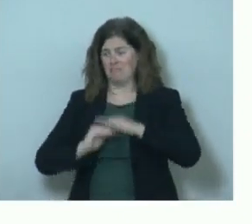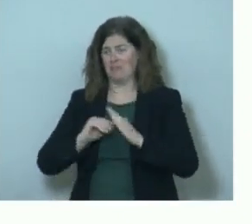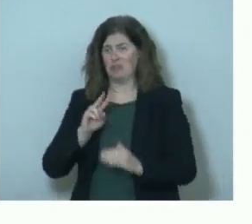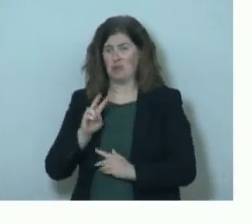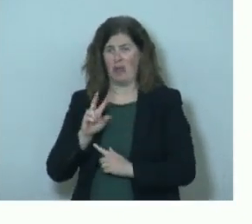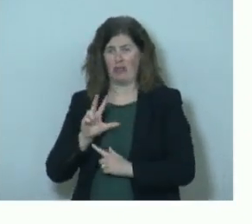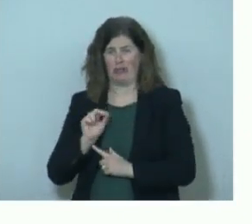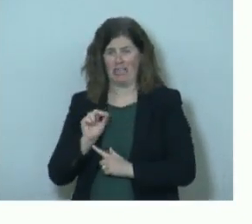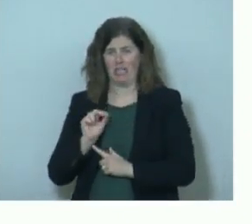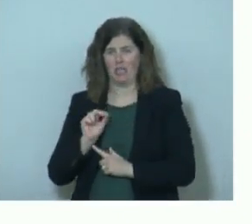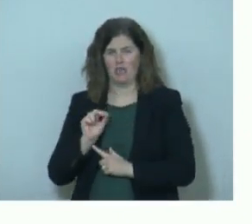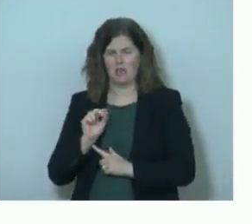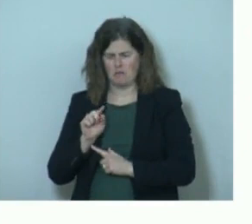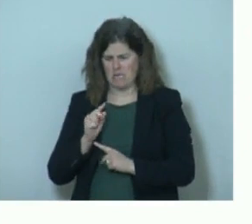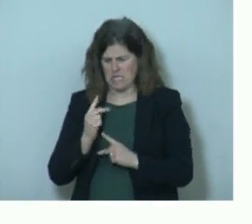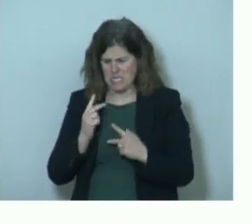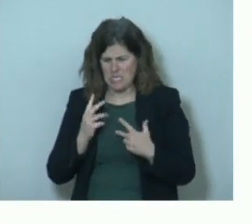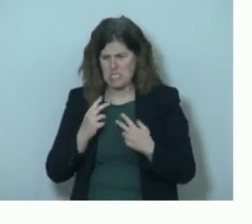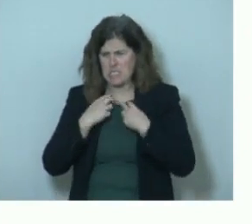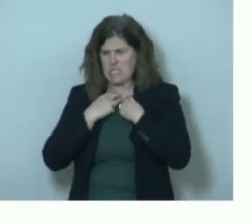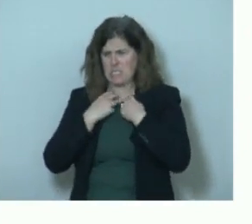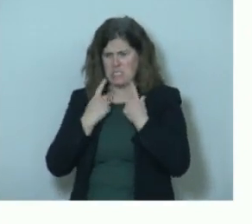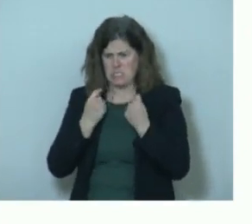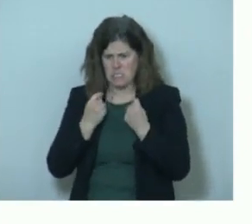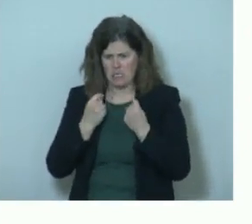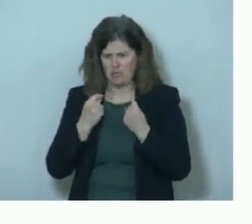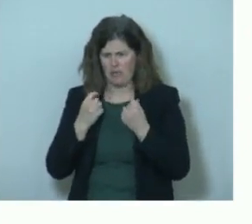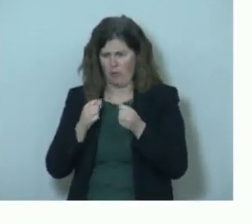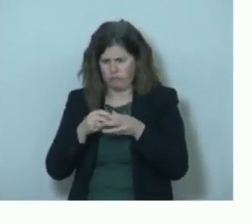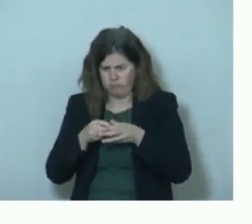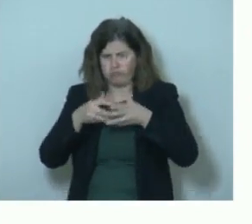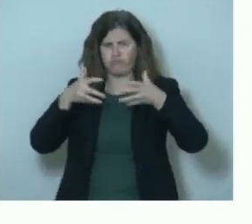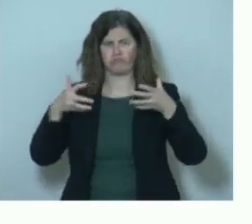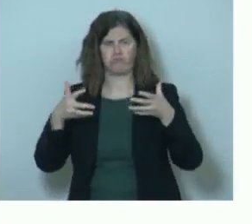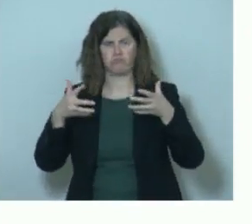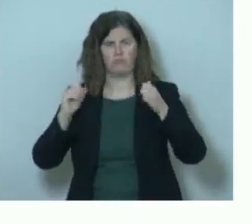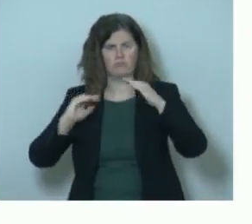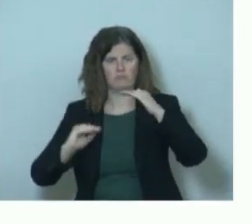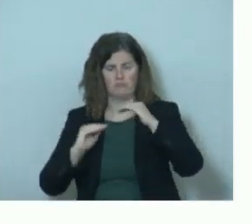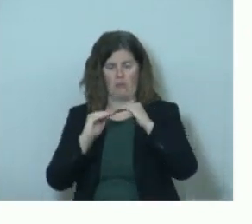I WANT TO GIVE A SHOUT OUT TO OUR HOSPITAL LEADERS.